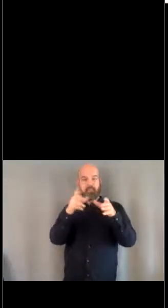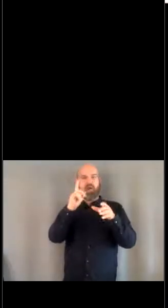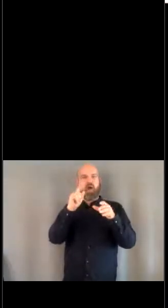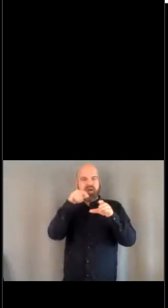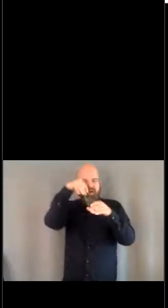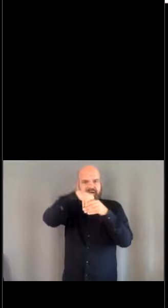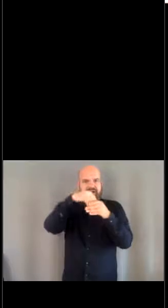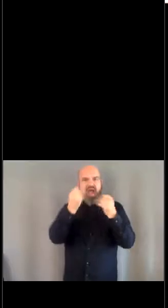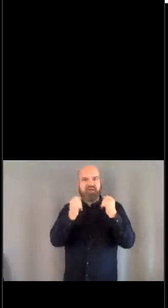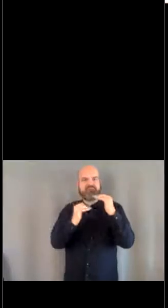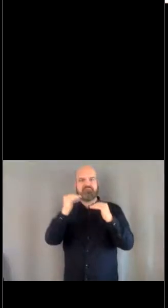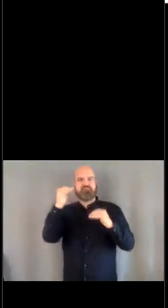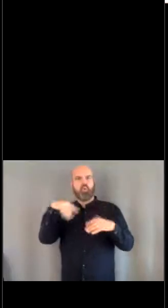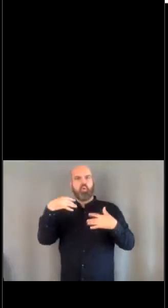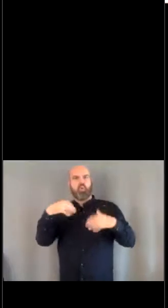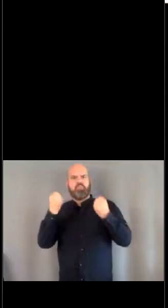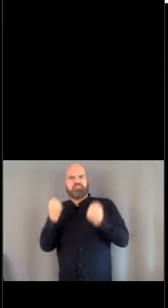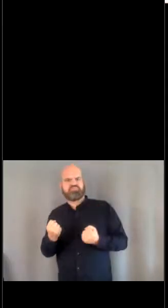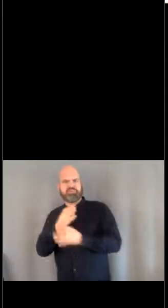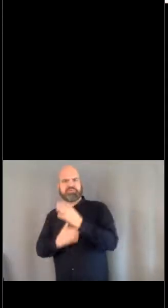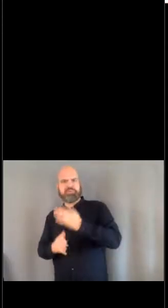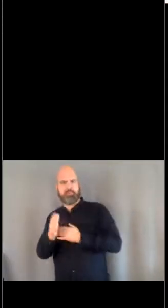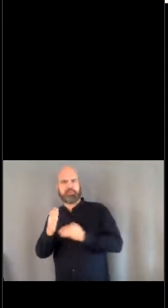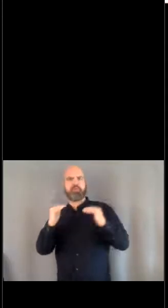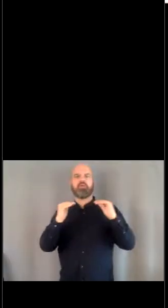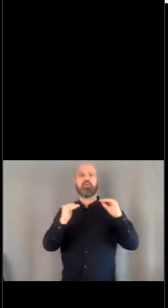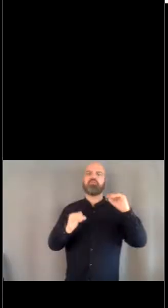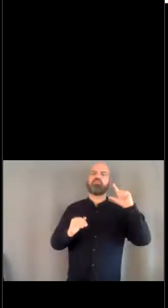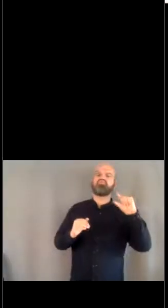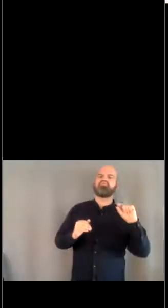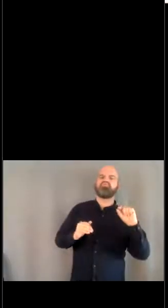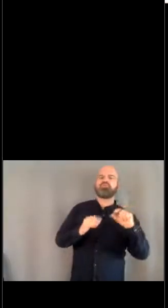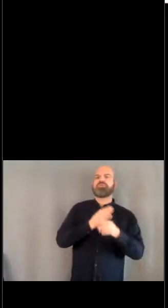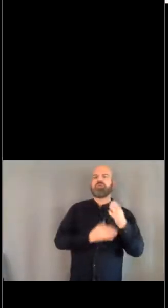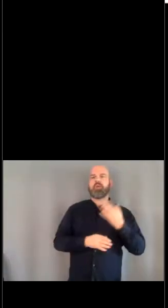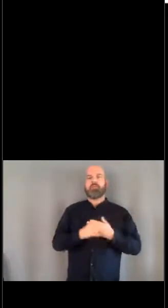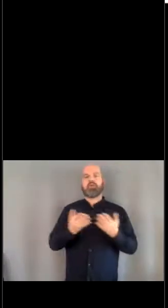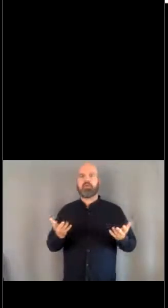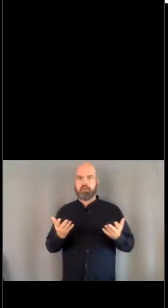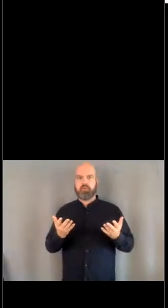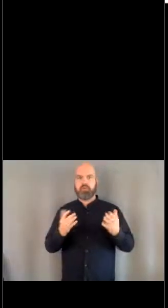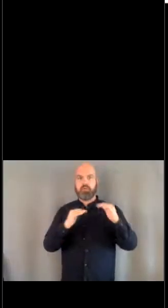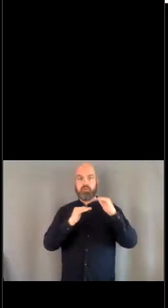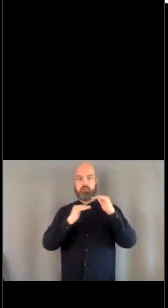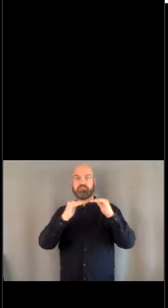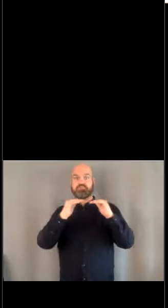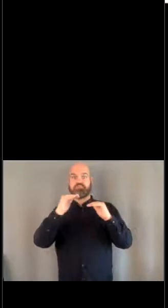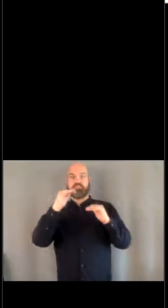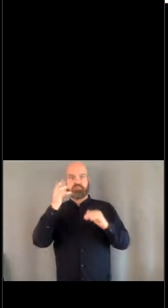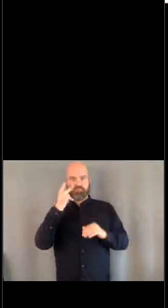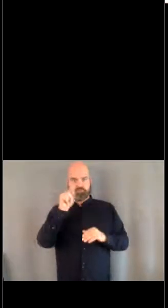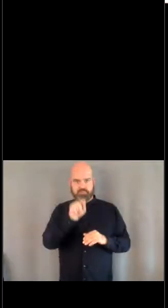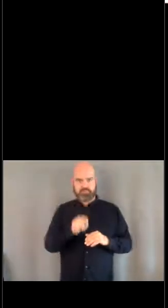they have very large extra costs and that line is the weekly wage.